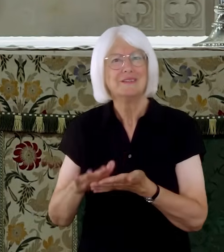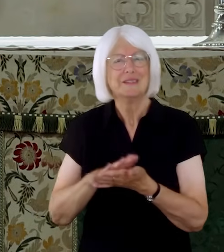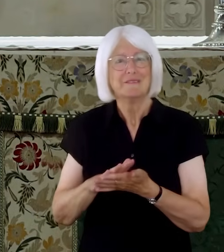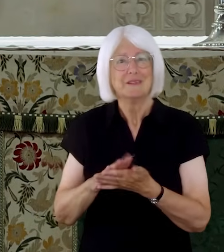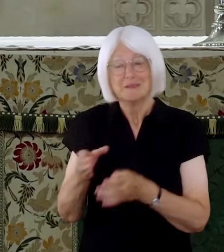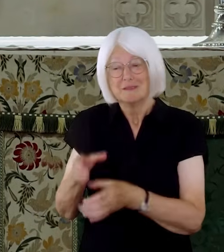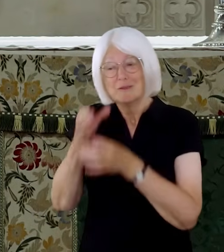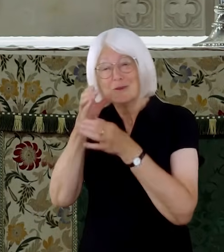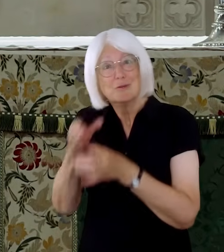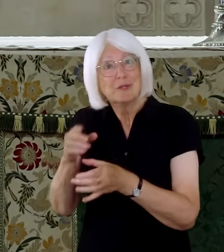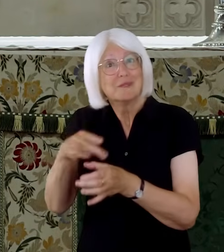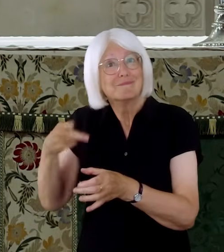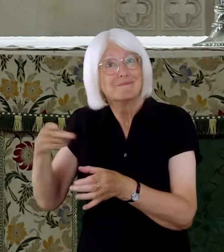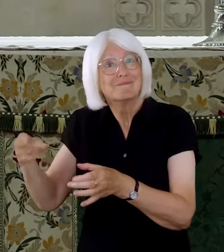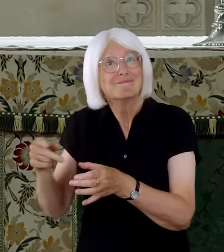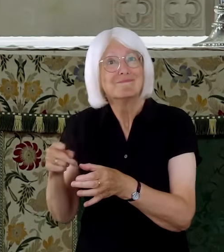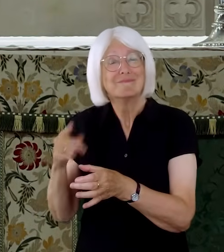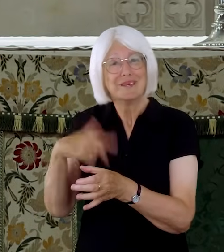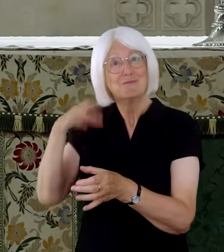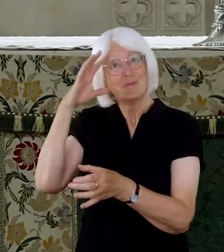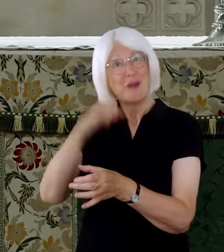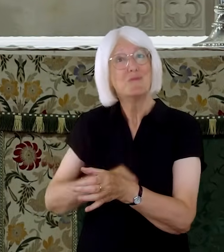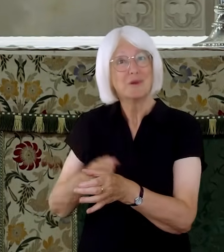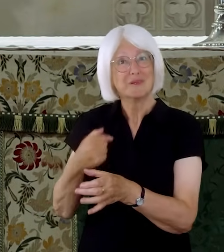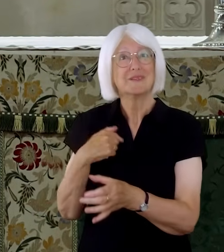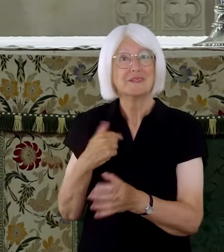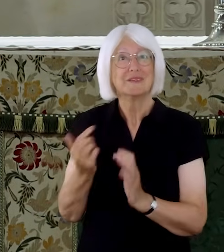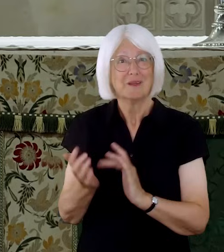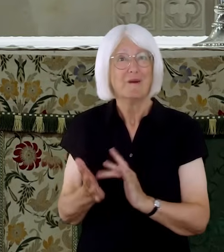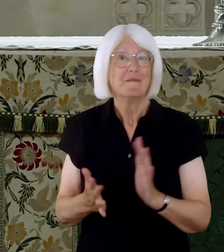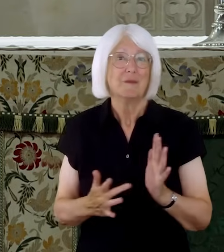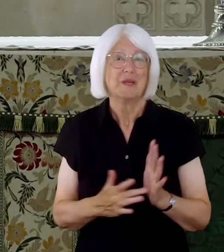Do this as often as you drink it in remembrance of me.